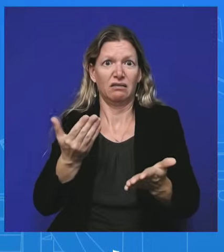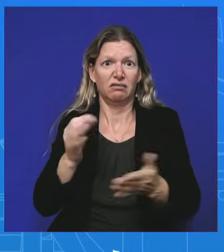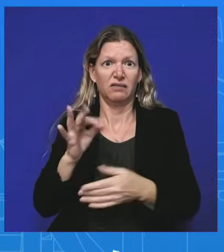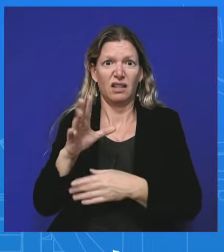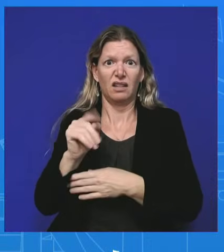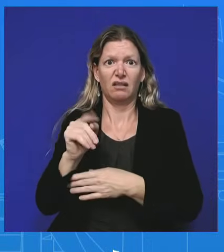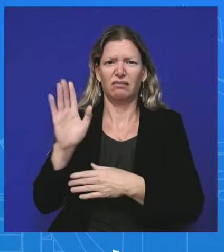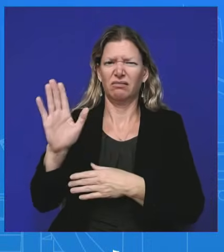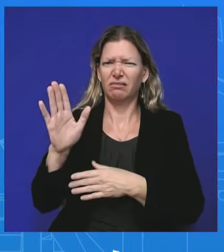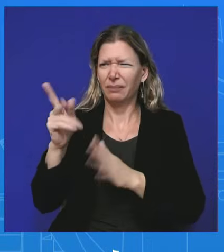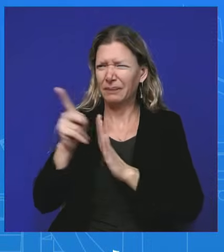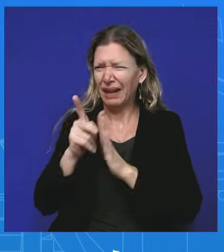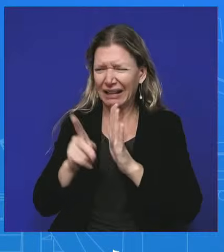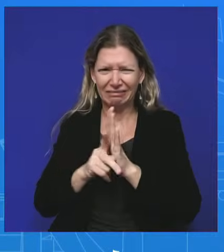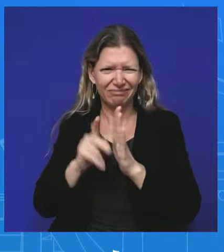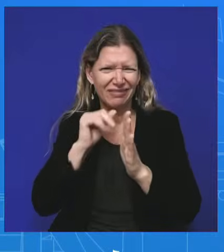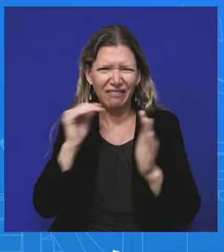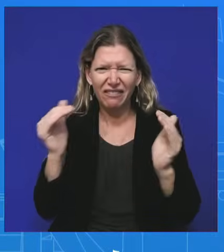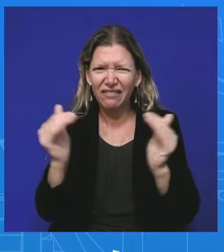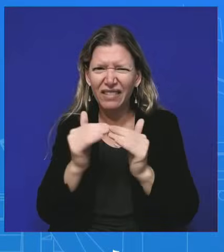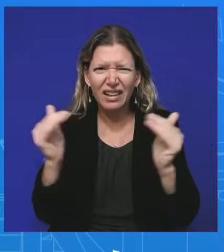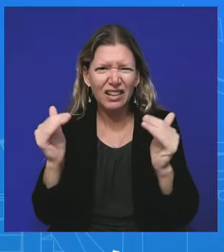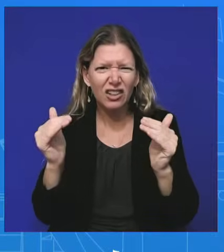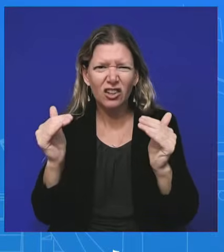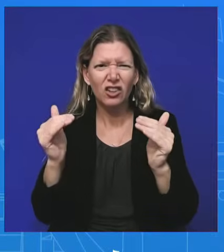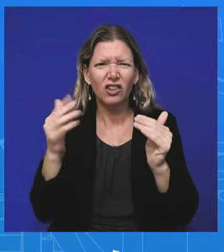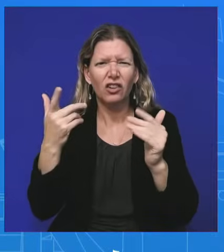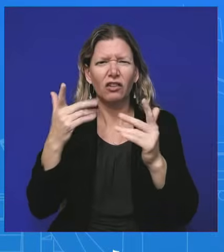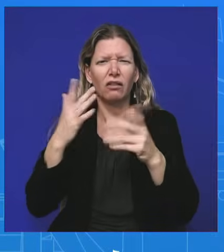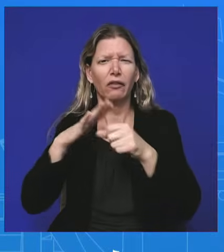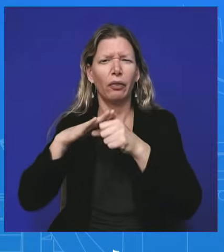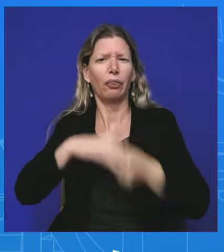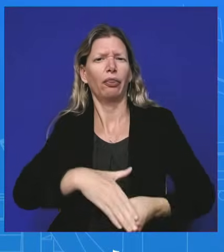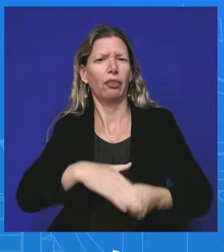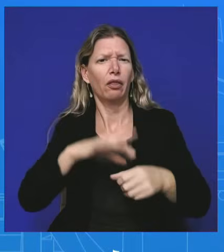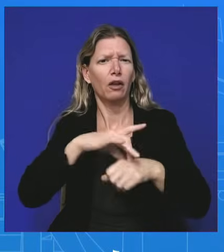but global trade more broadly. And so, certainly, we're not alone in voicing